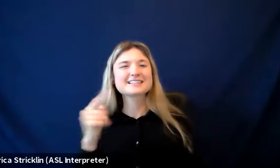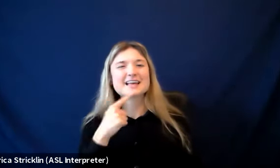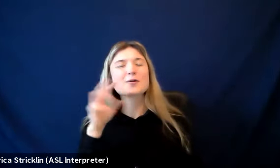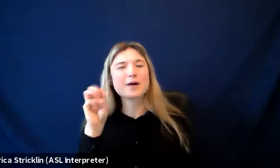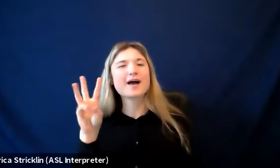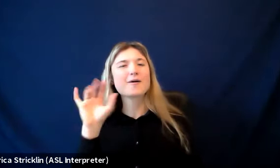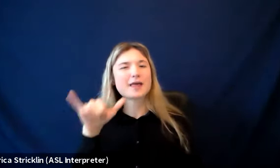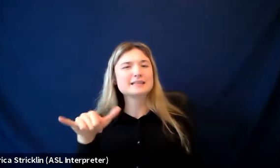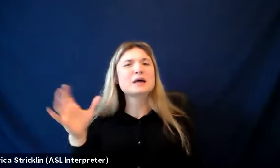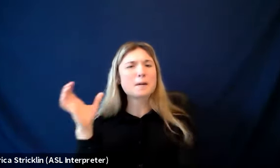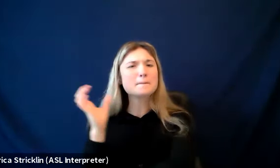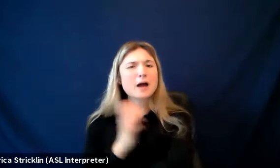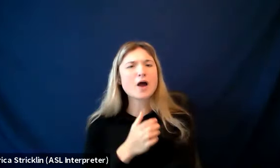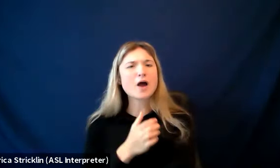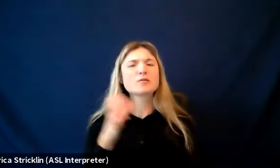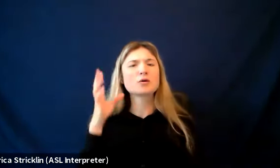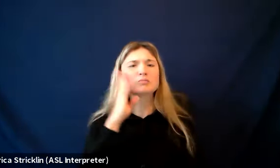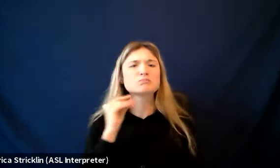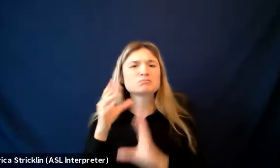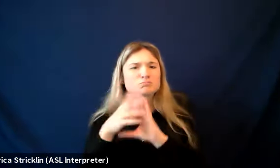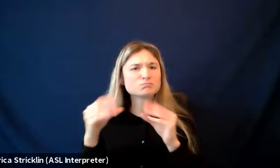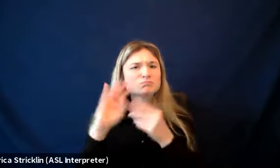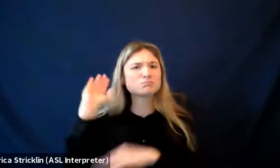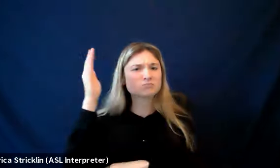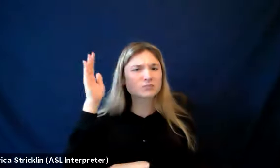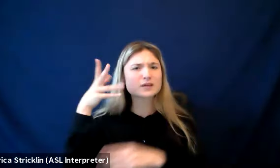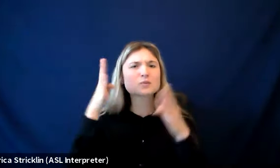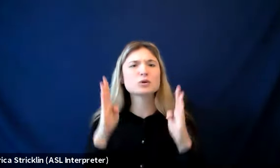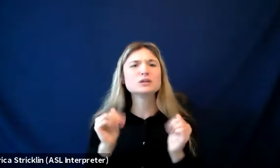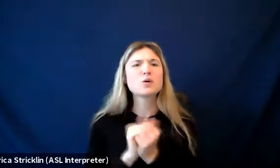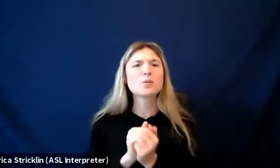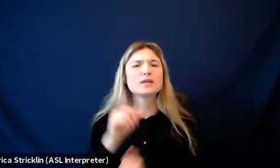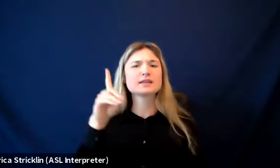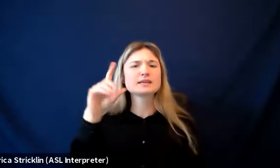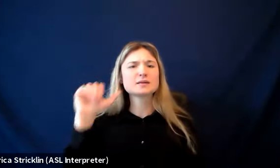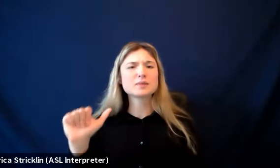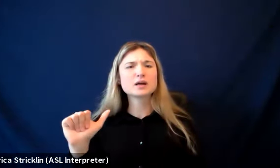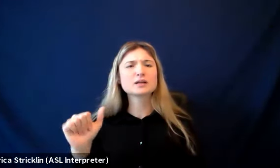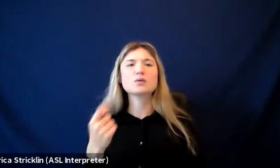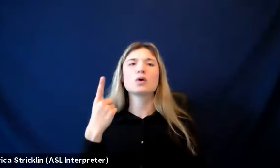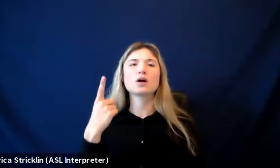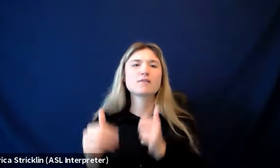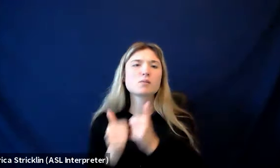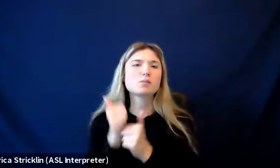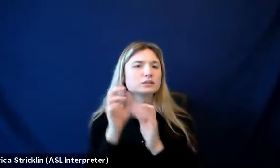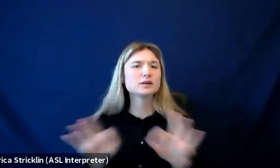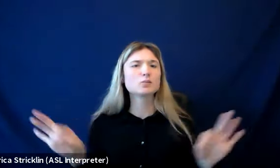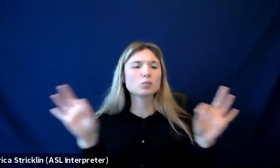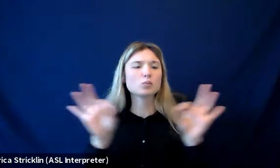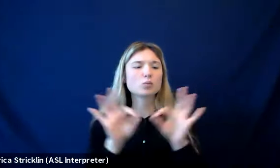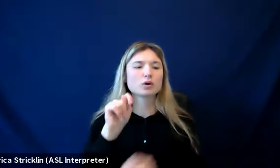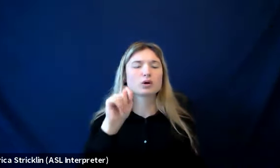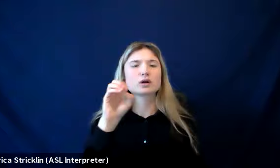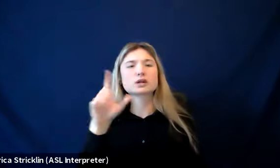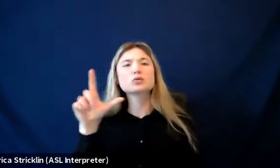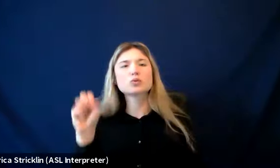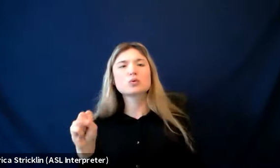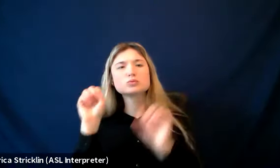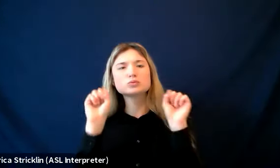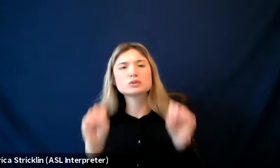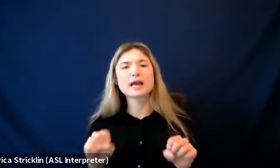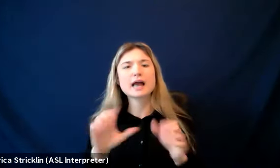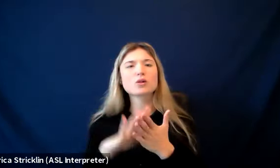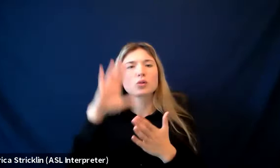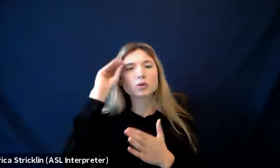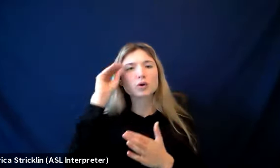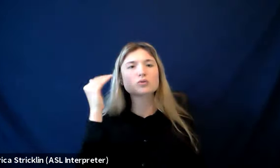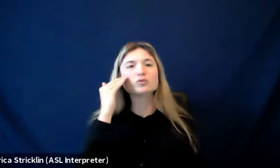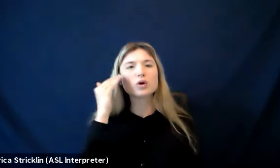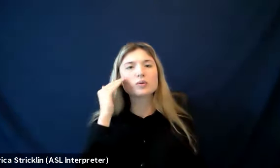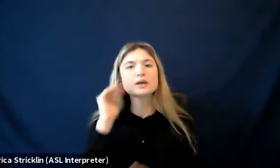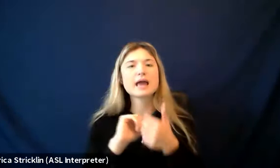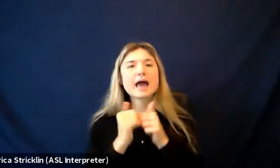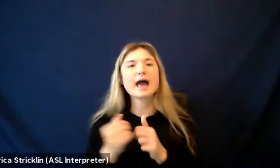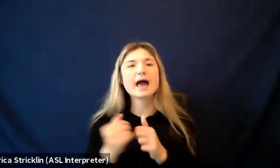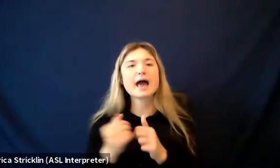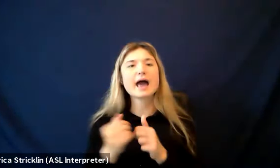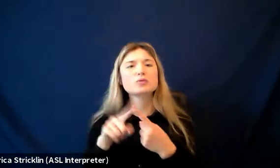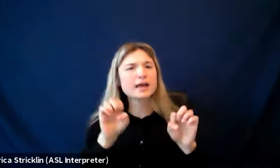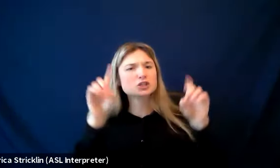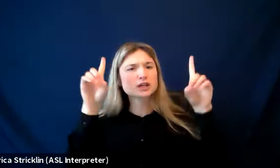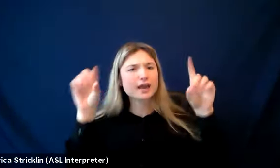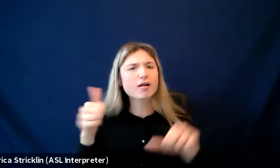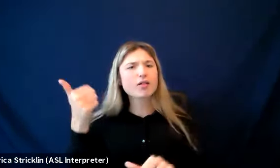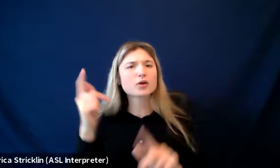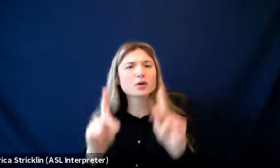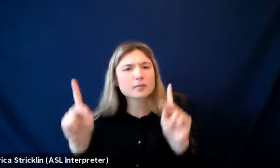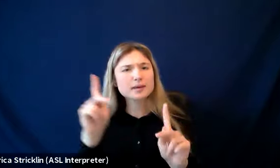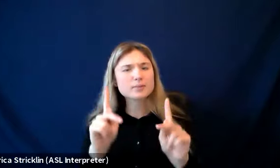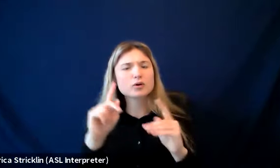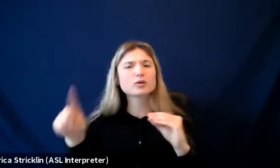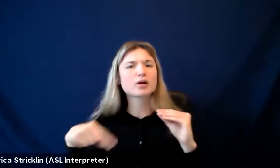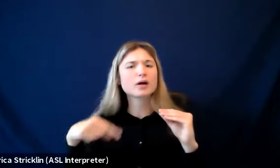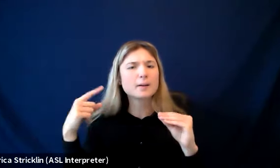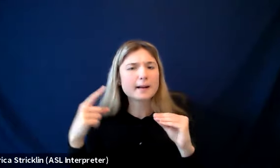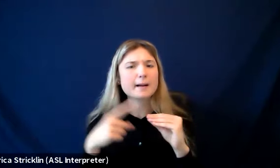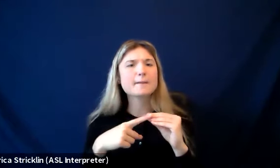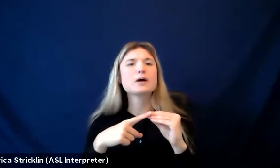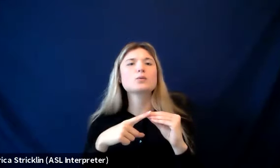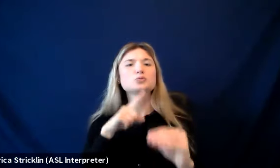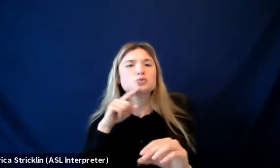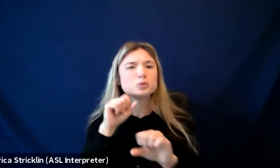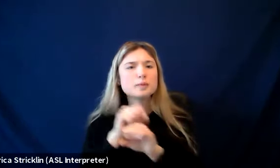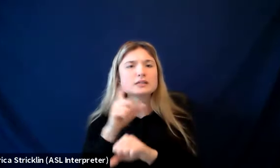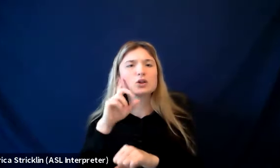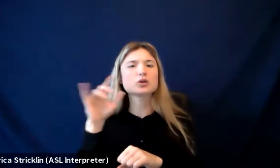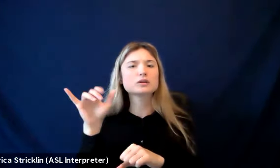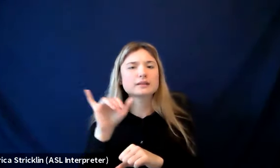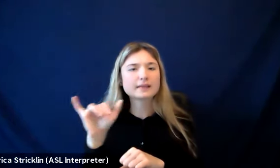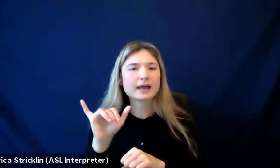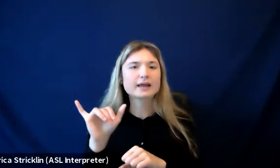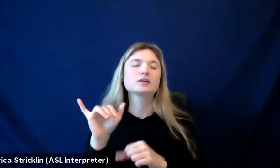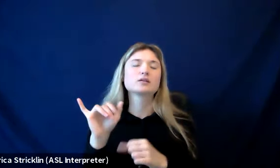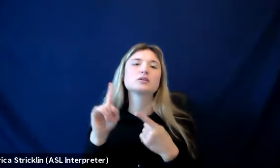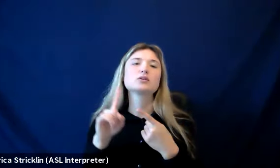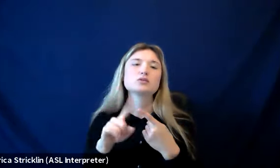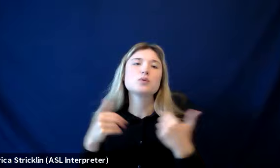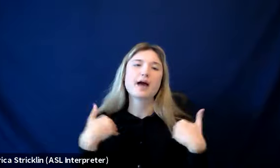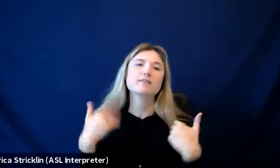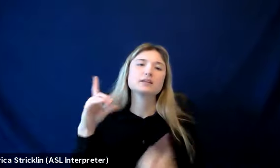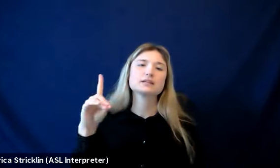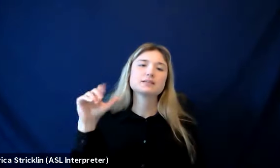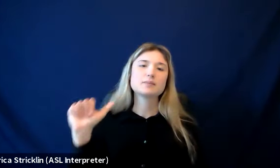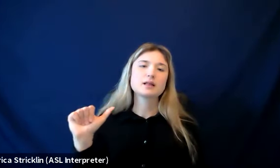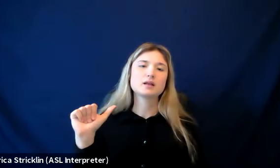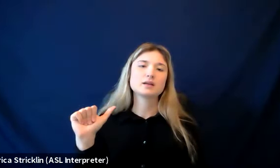Right, as a person with a disability, you know, I think one of the most important tools that you can learn is knowing how to educate others on what it really is to be what it really is like to be a person with a disability or health condition and the